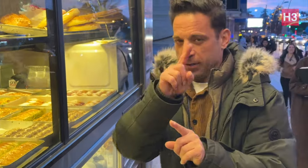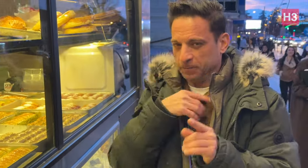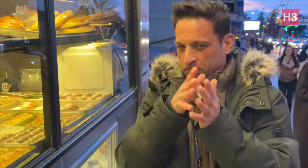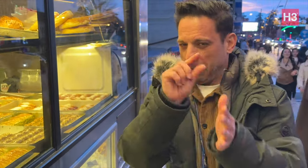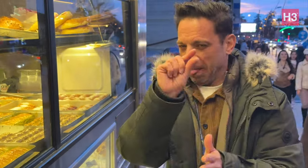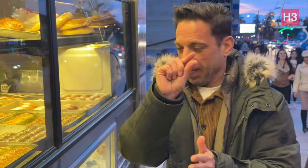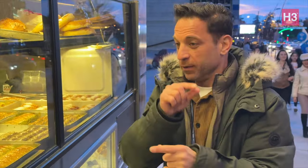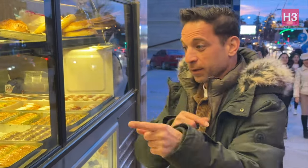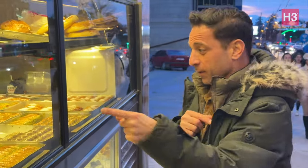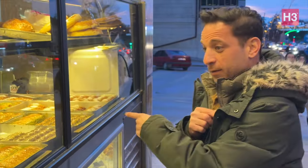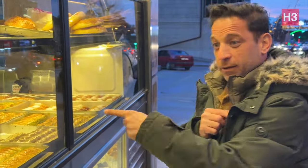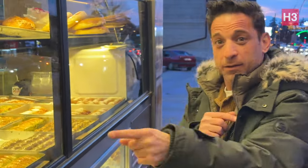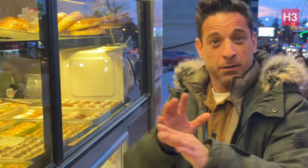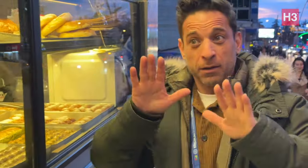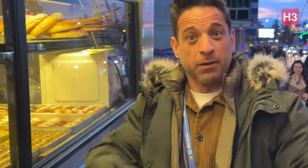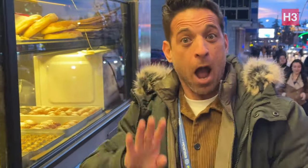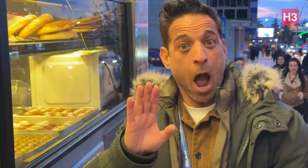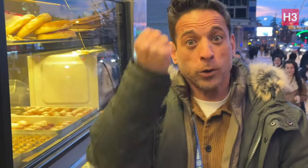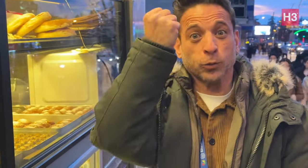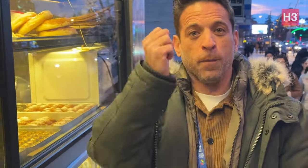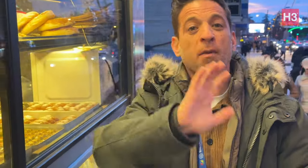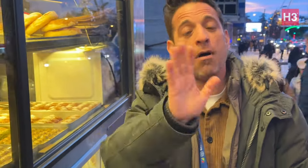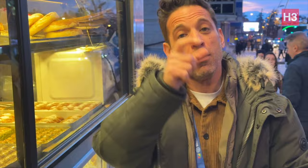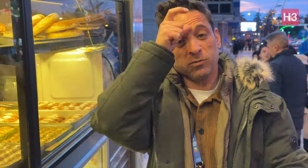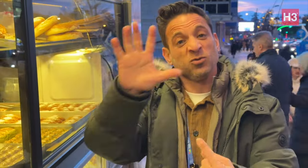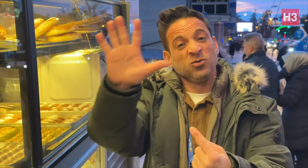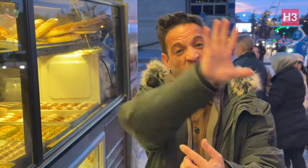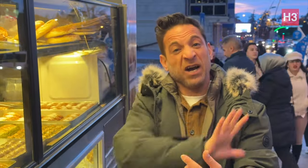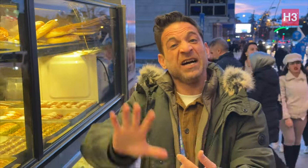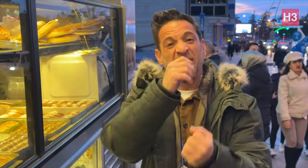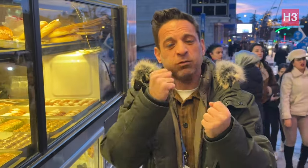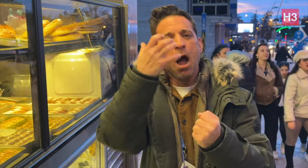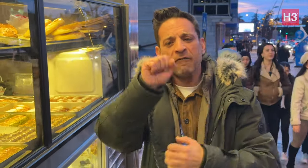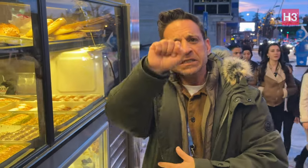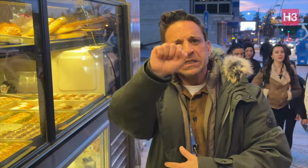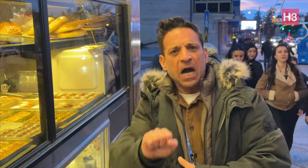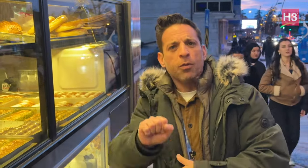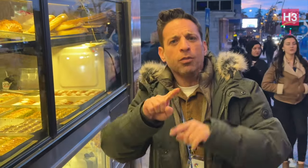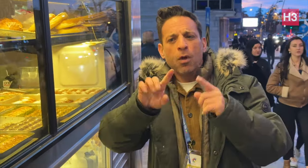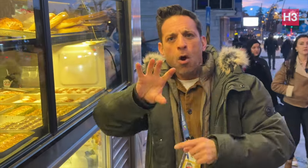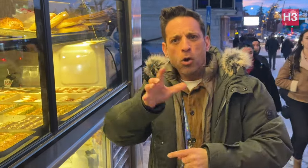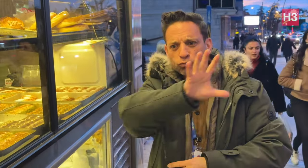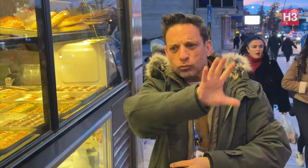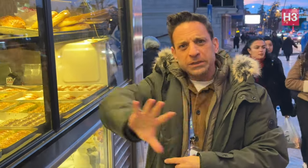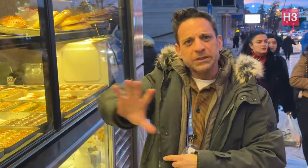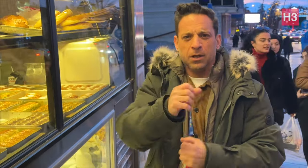Yeah, hold on. I would like to explain a little. Those desserts are from Erzurum and there are many other kinds in different parts